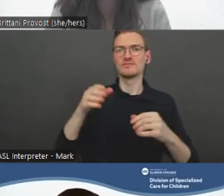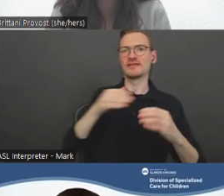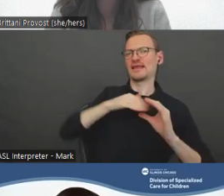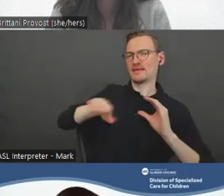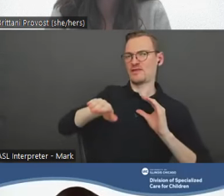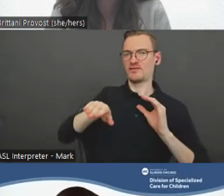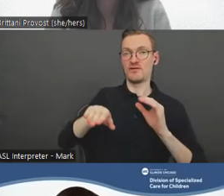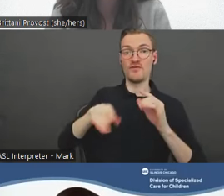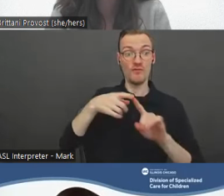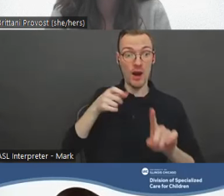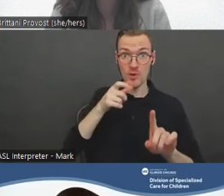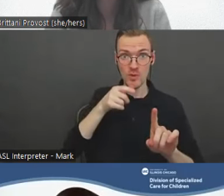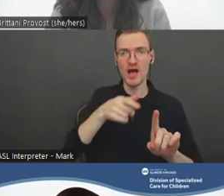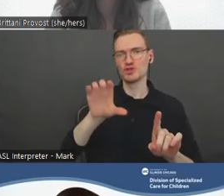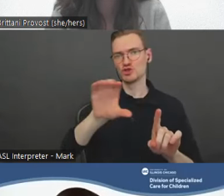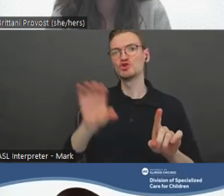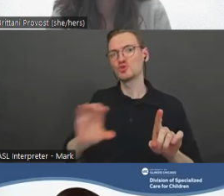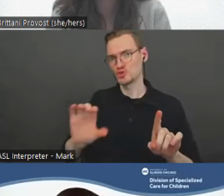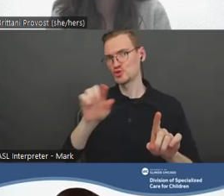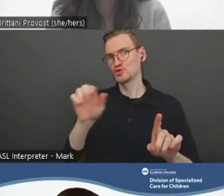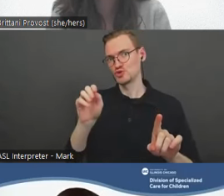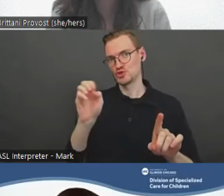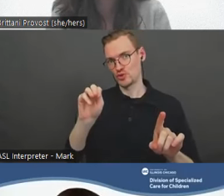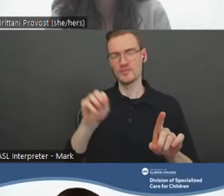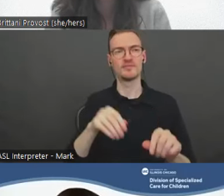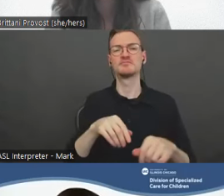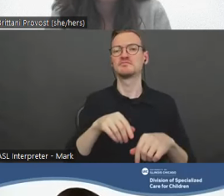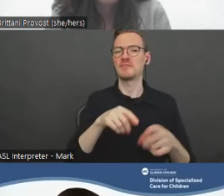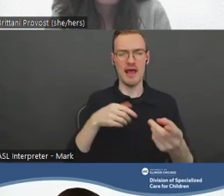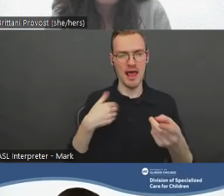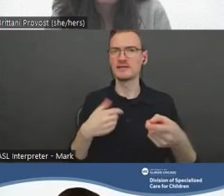it's going to have a link where you can get the slides and the related materials and the recording